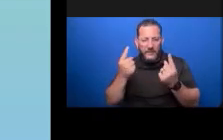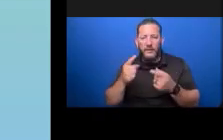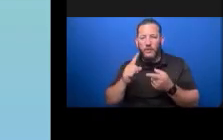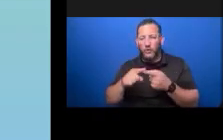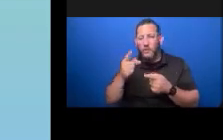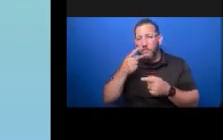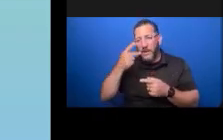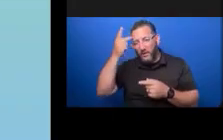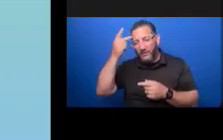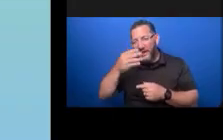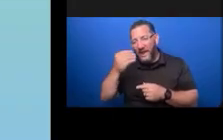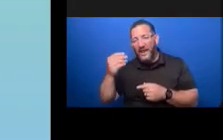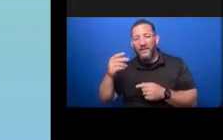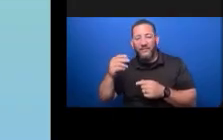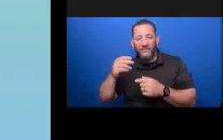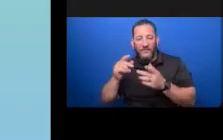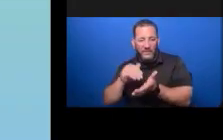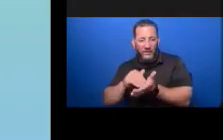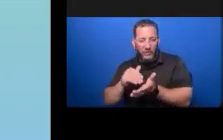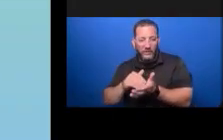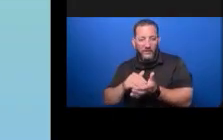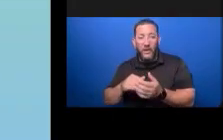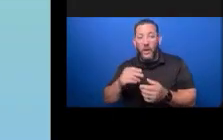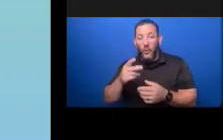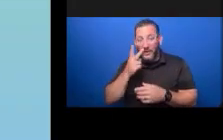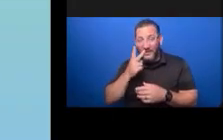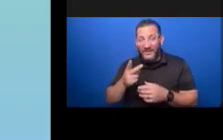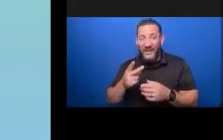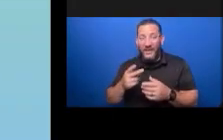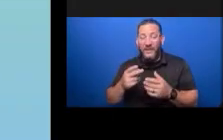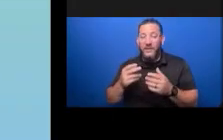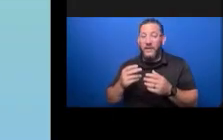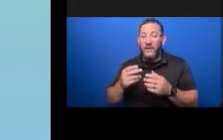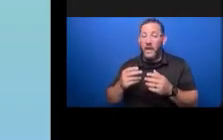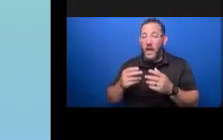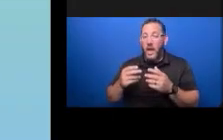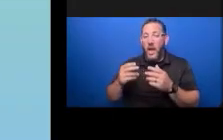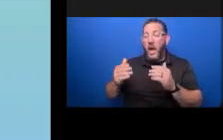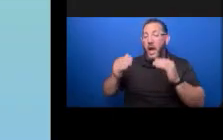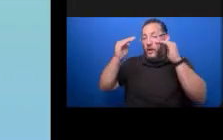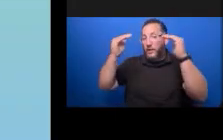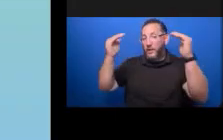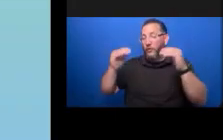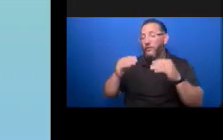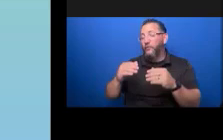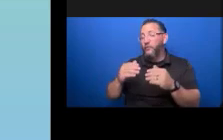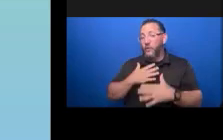see the higher level of respiratory support. Both can see a higher level of respiratory support, or even a